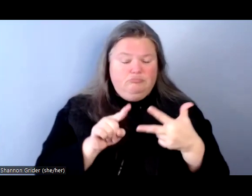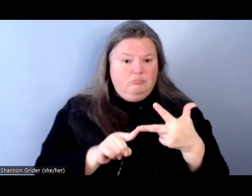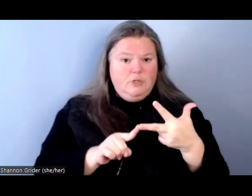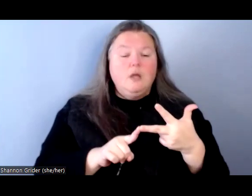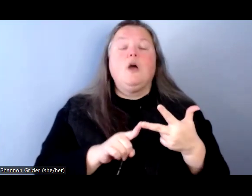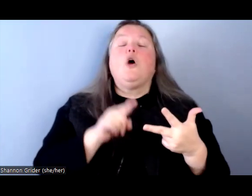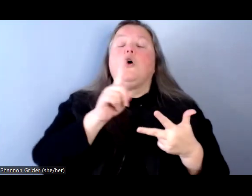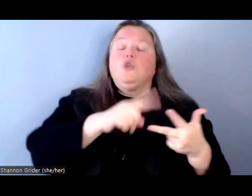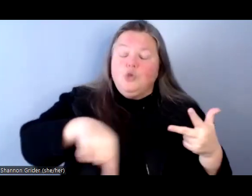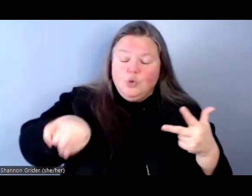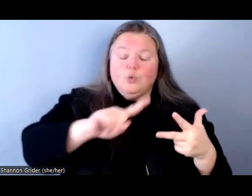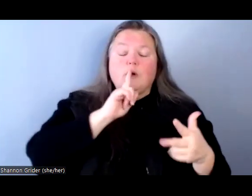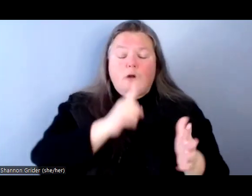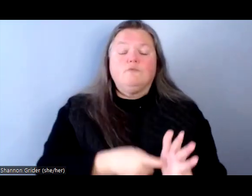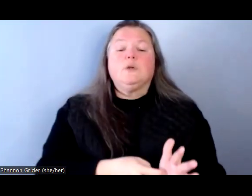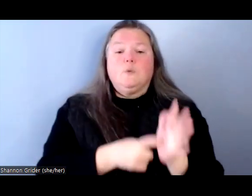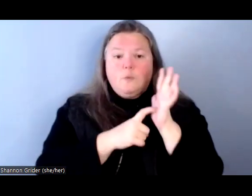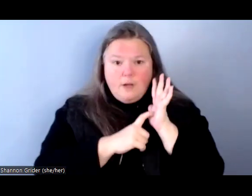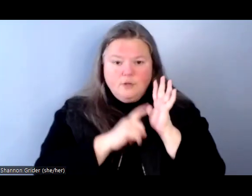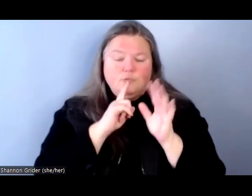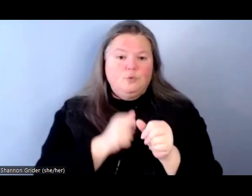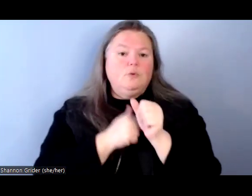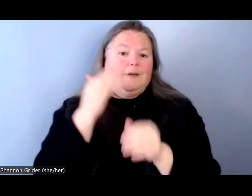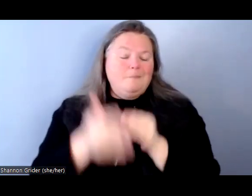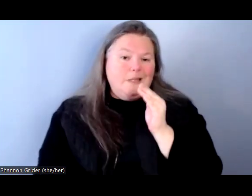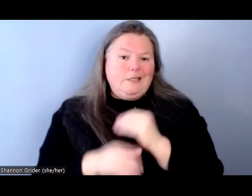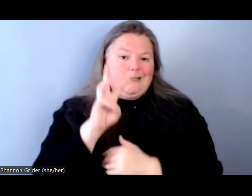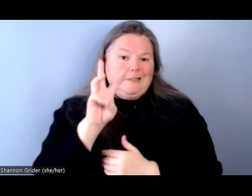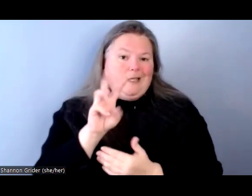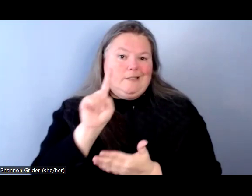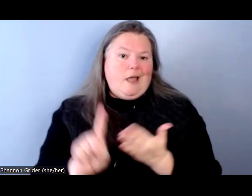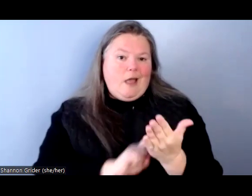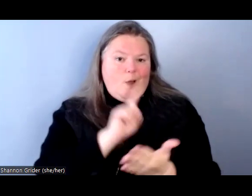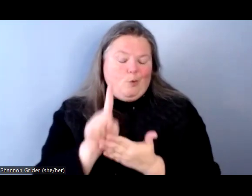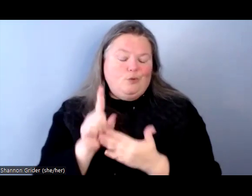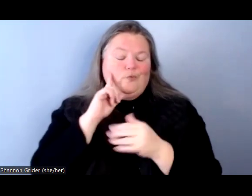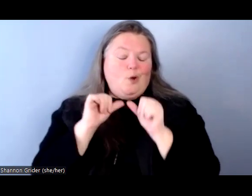you ARE required to complete six (6) hours of